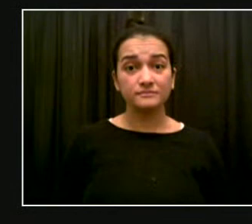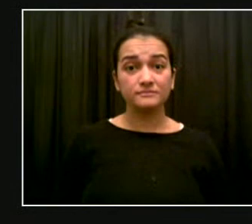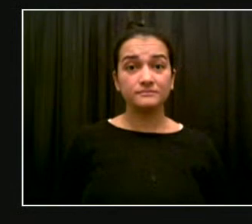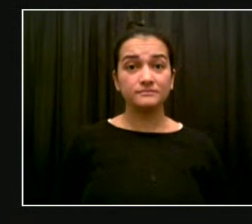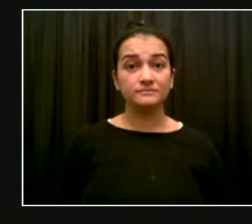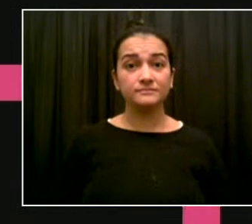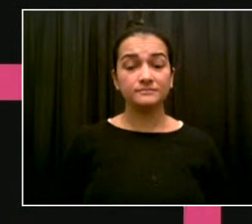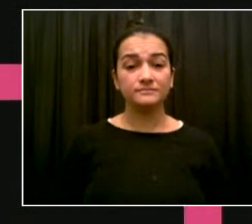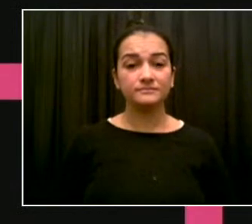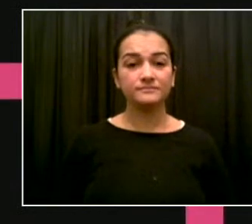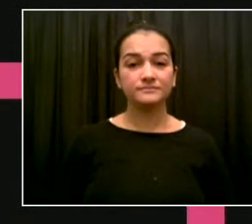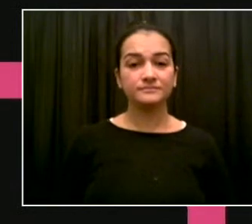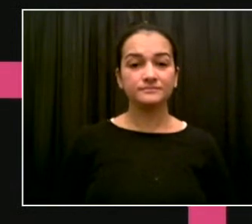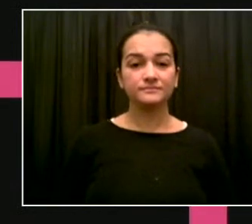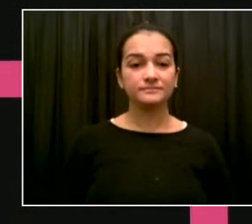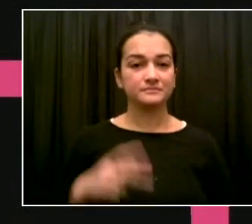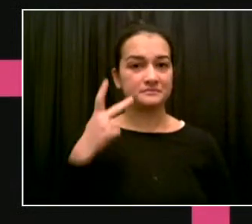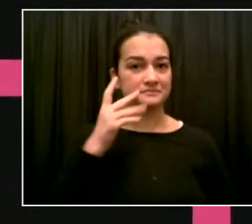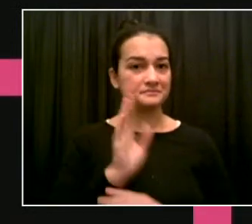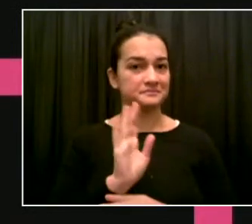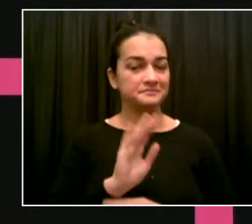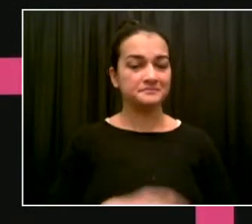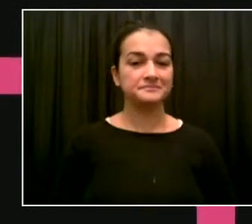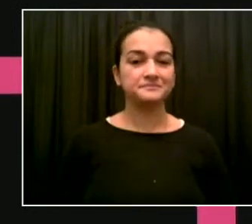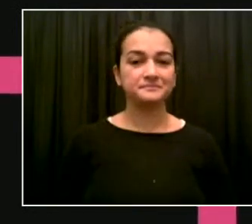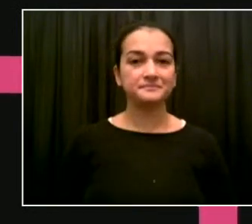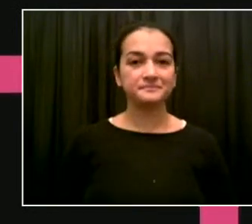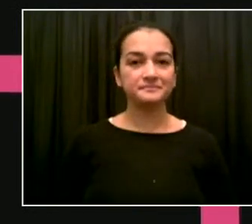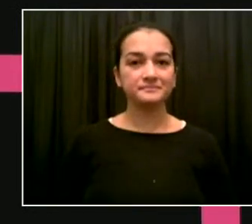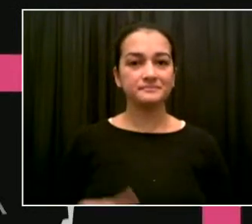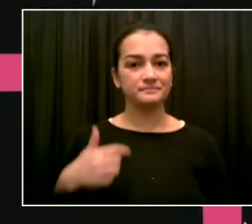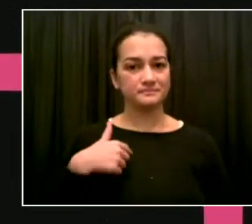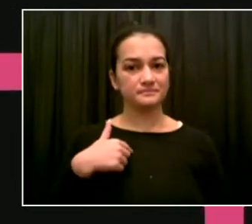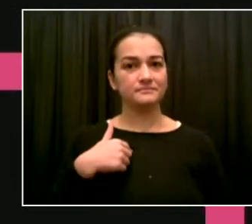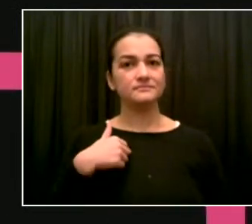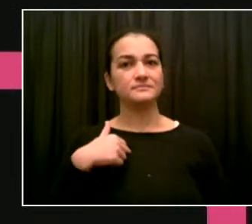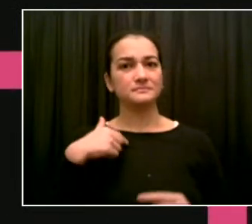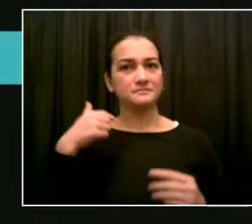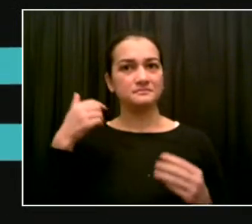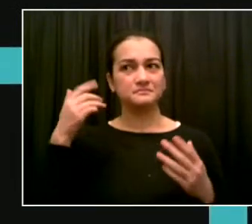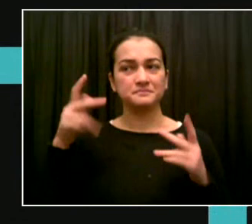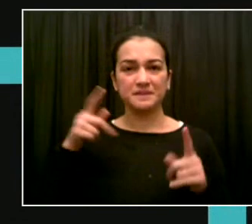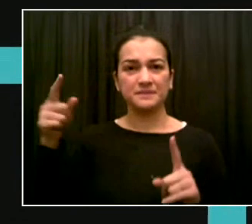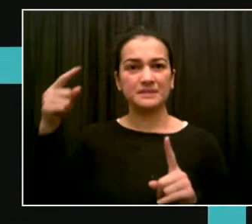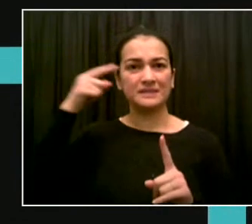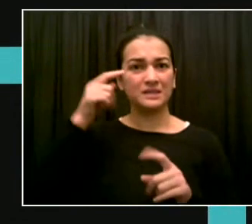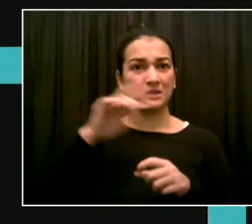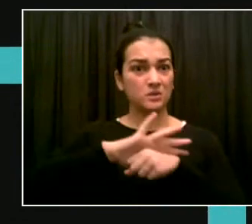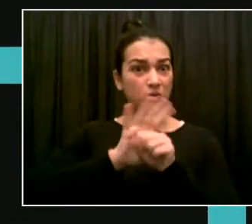TELOPL PELE THE T RH UTUTABO Y WH HET VACCINE MAKES SENSE AND WHY IT IS SAFE AND EFFECTIVE AND AVAILABLE TO ALL. LET ME SHOW YOU